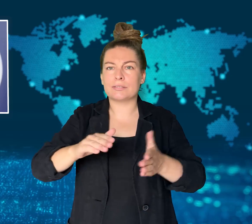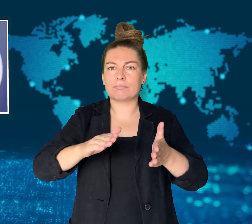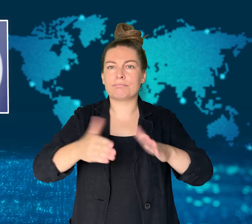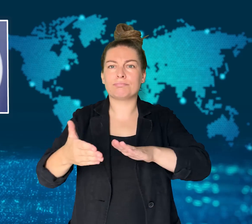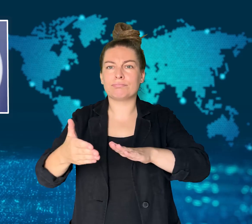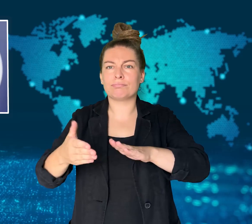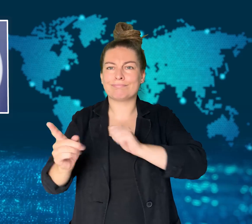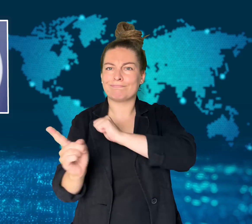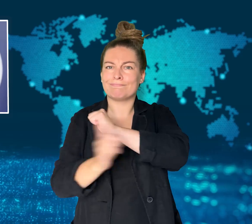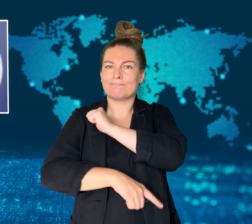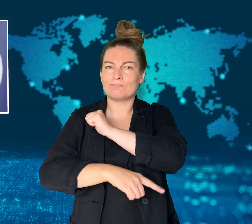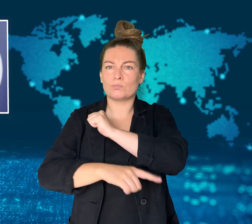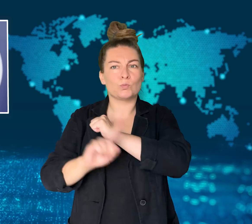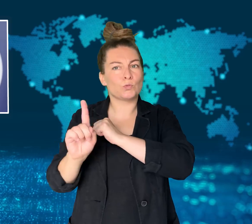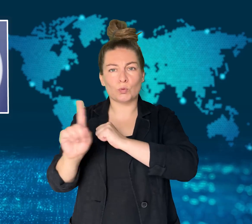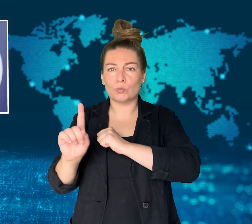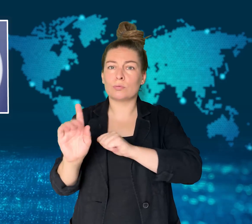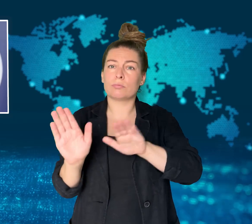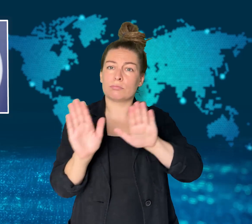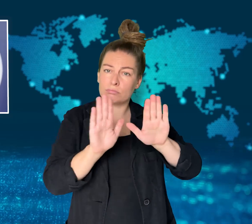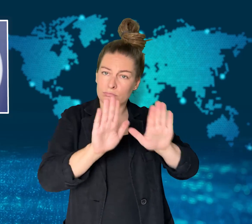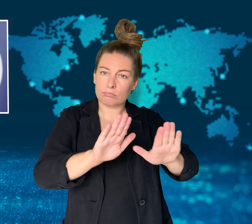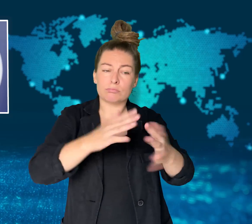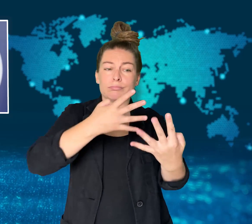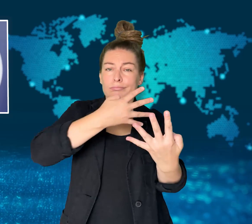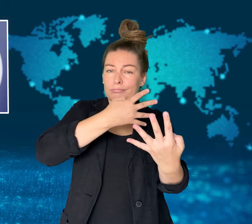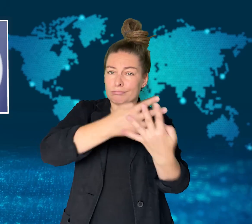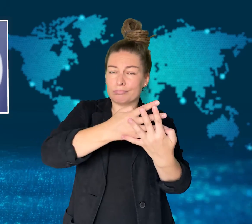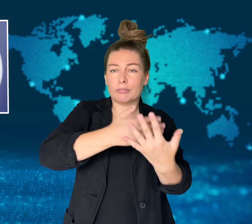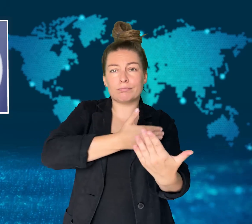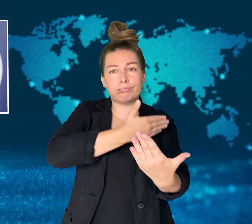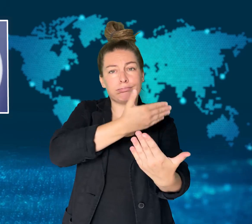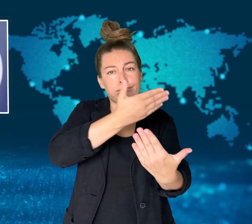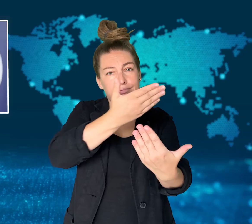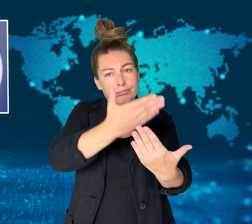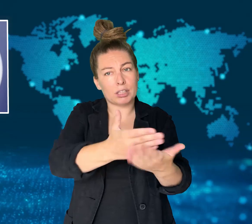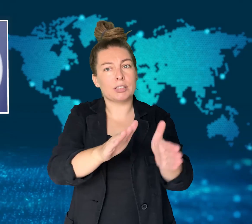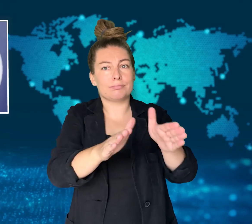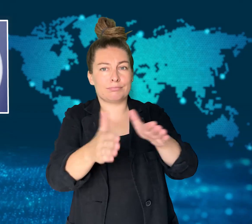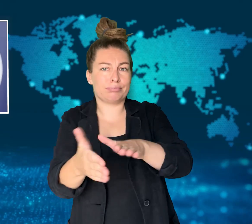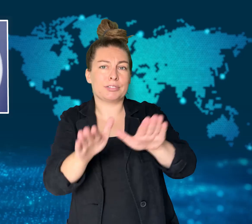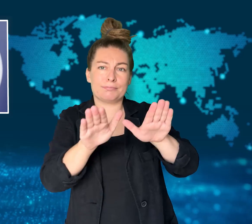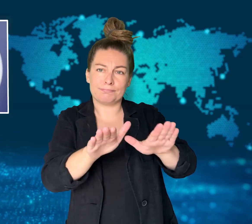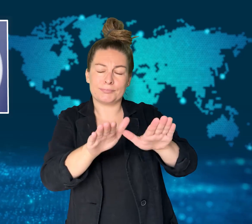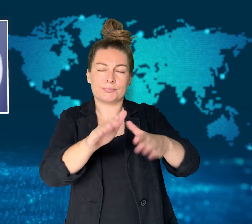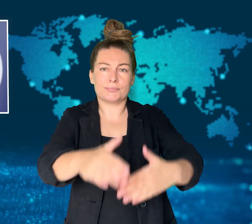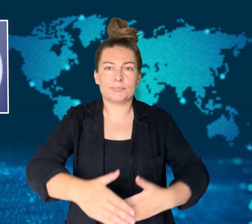the three men receive life sentences instead of the death penalty,